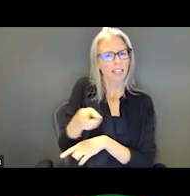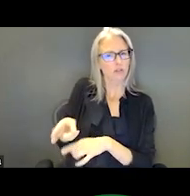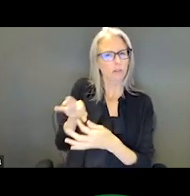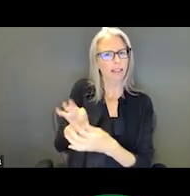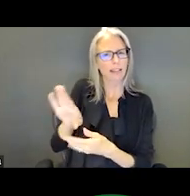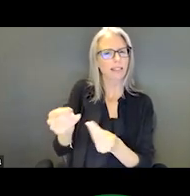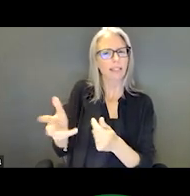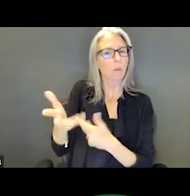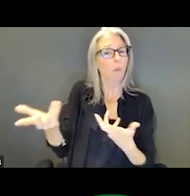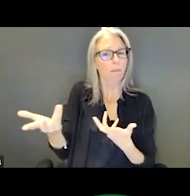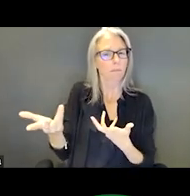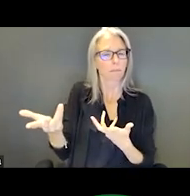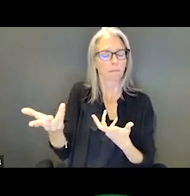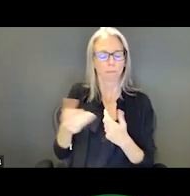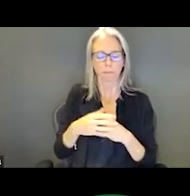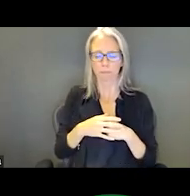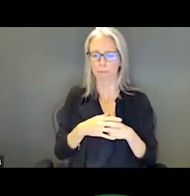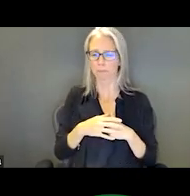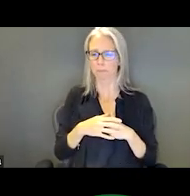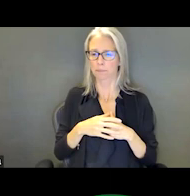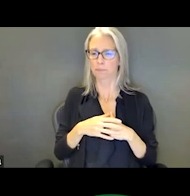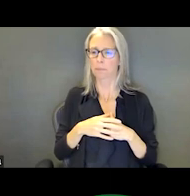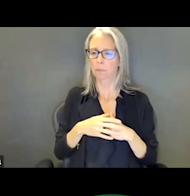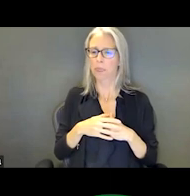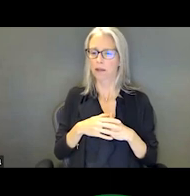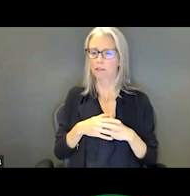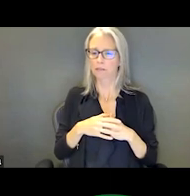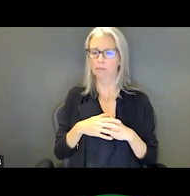areas for little or no expense is really important.